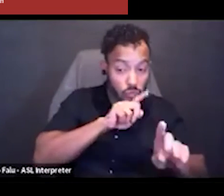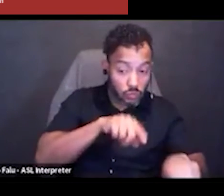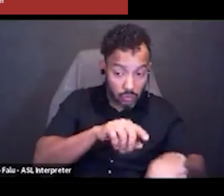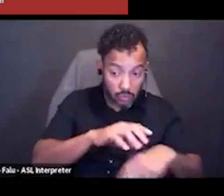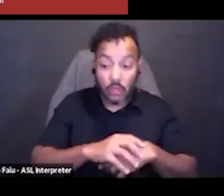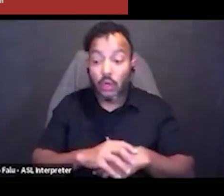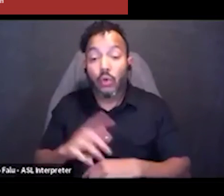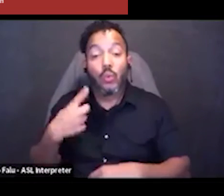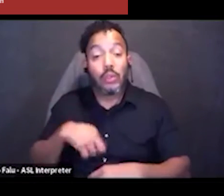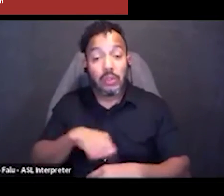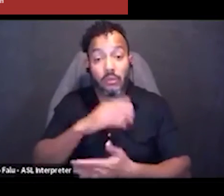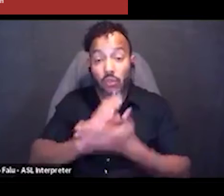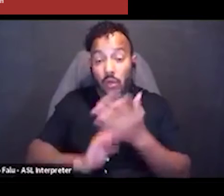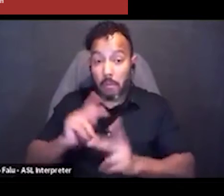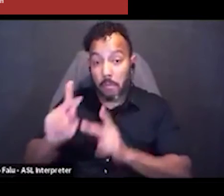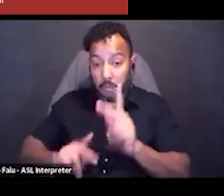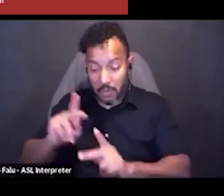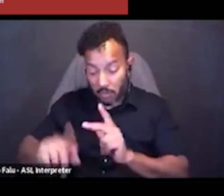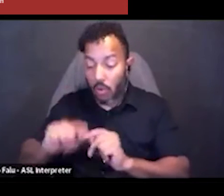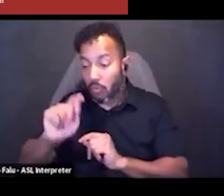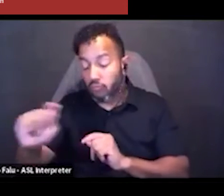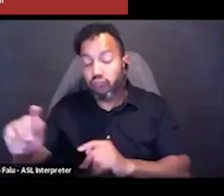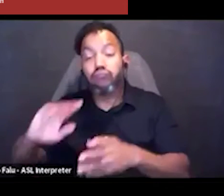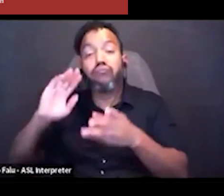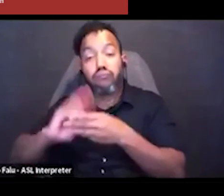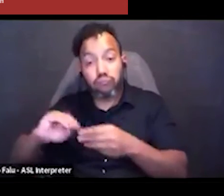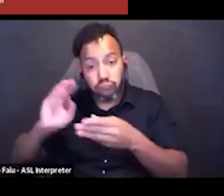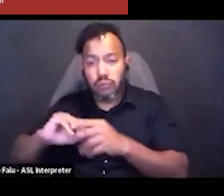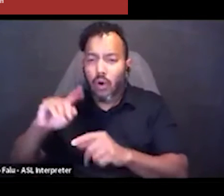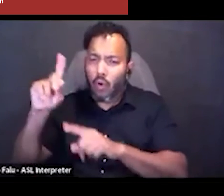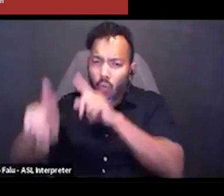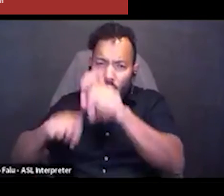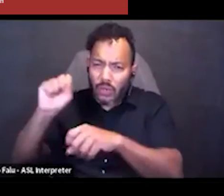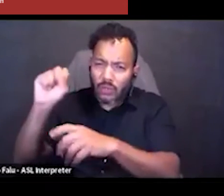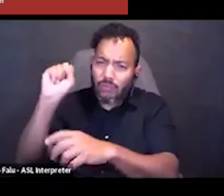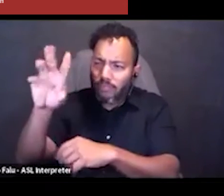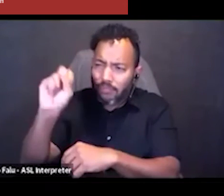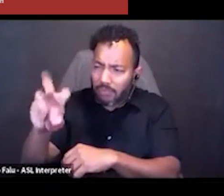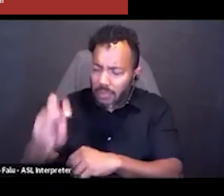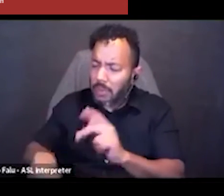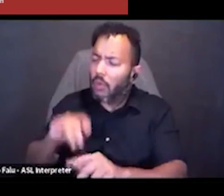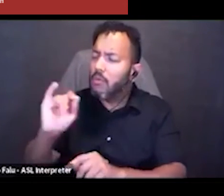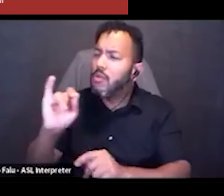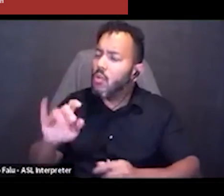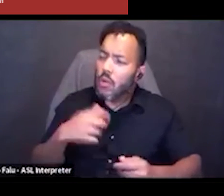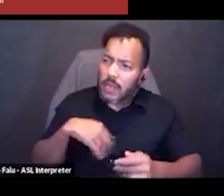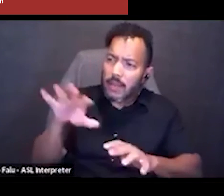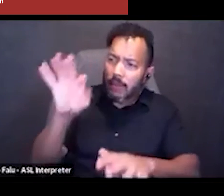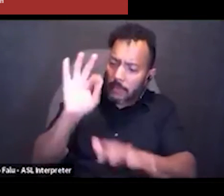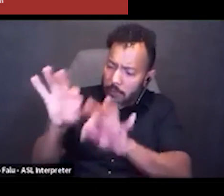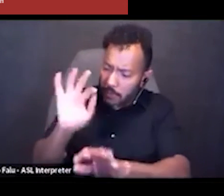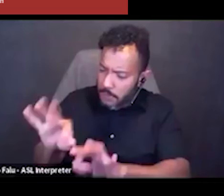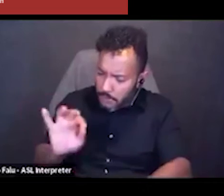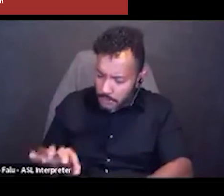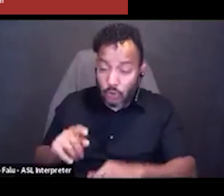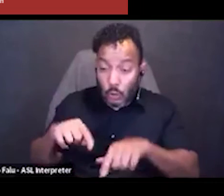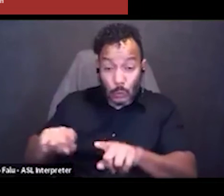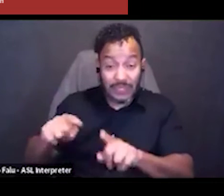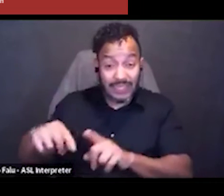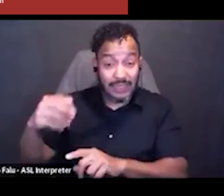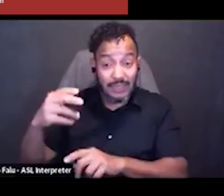We have gotten a lot of great questions that have come in over the course of this panel.